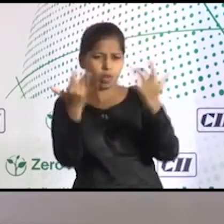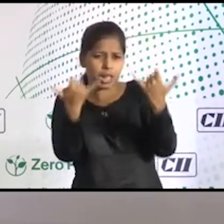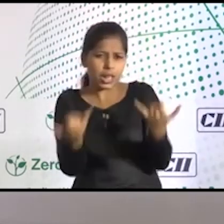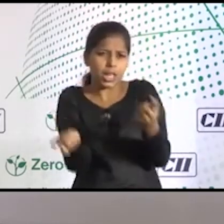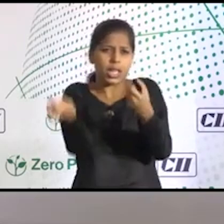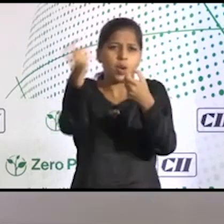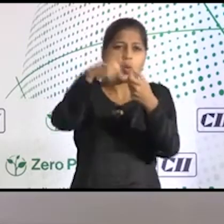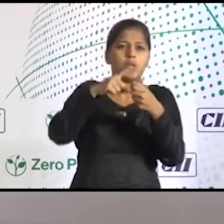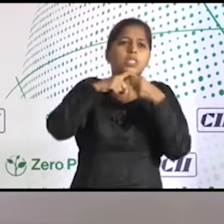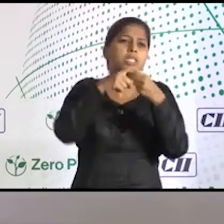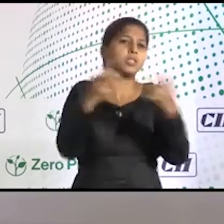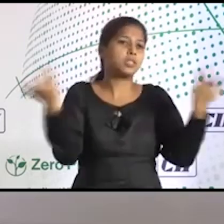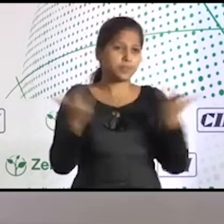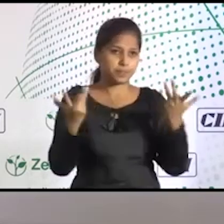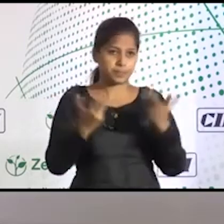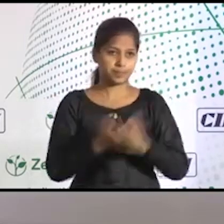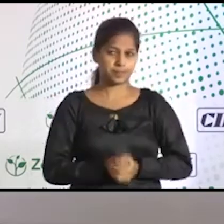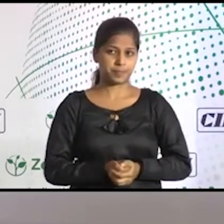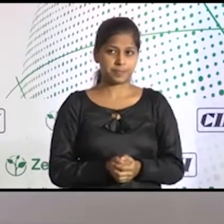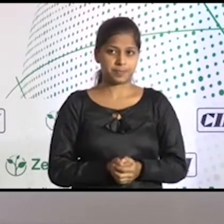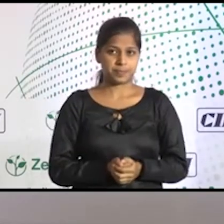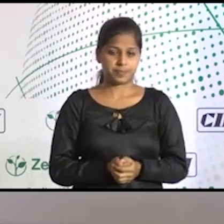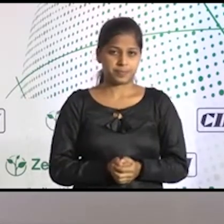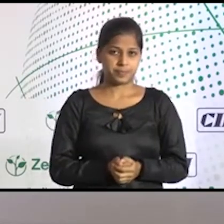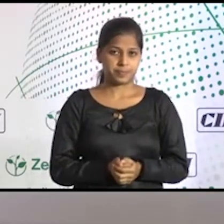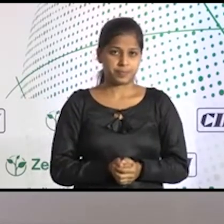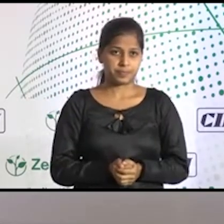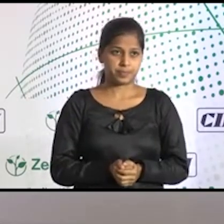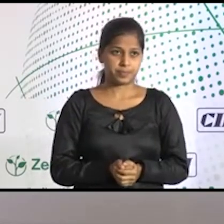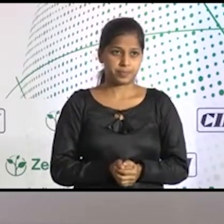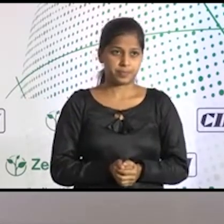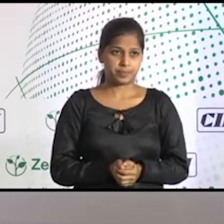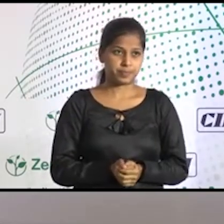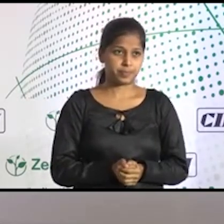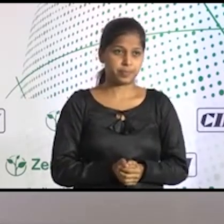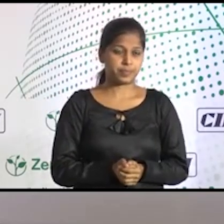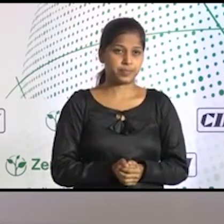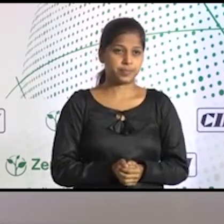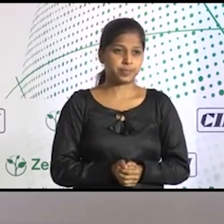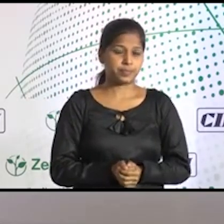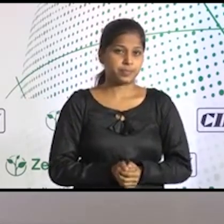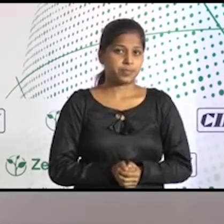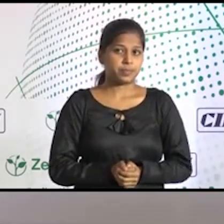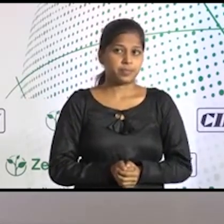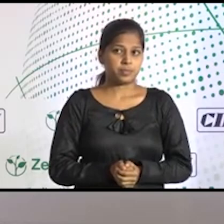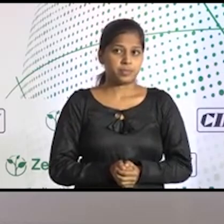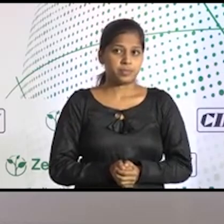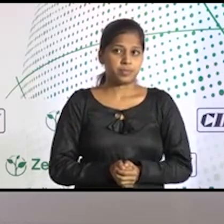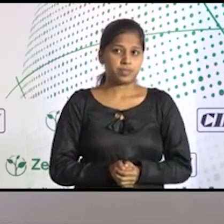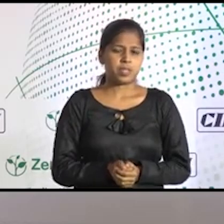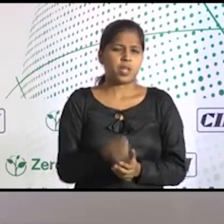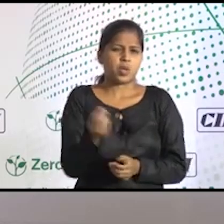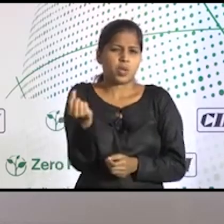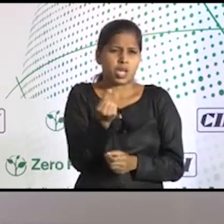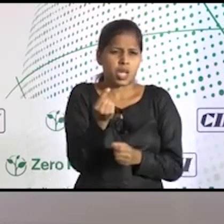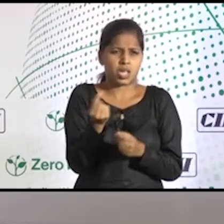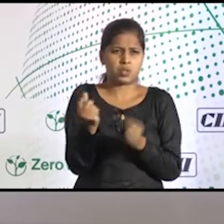and then go to our panelists who are here. Just a quick thing about the session.